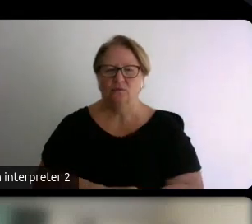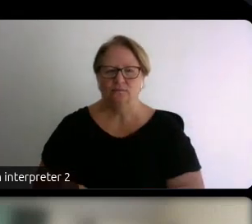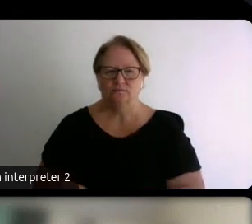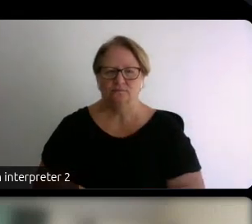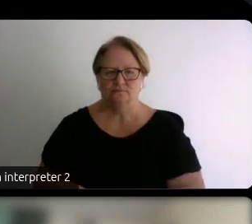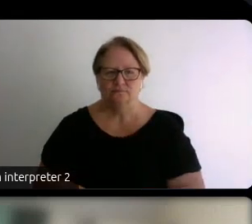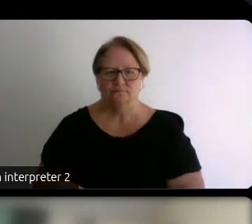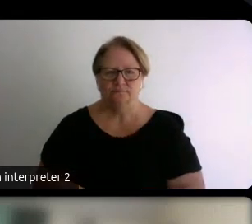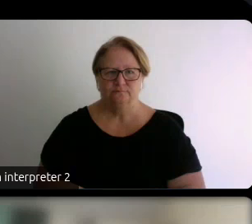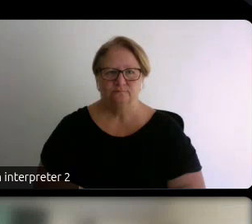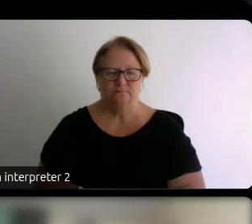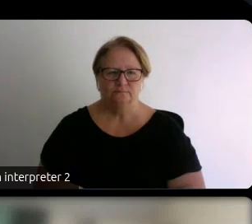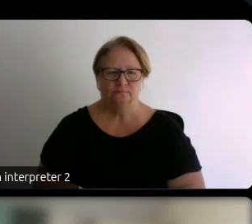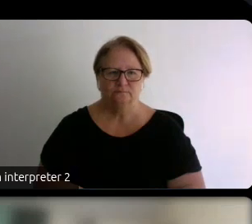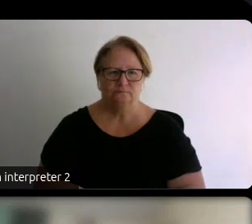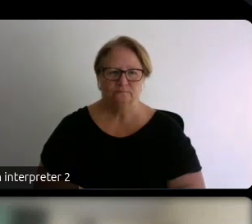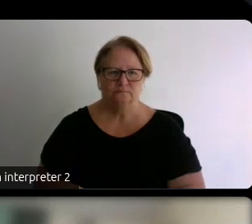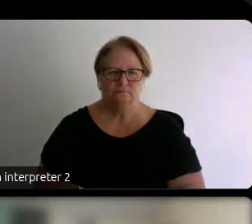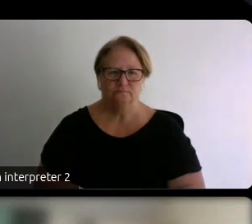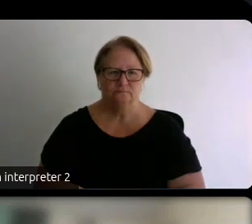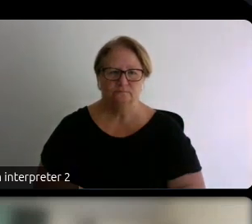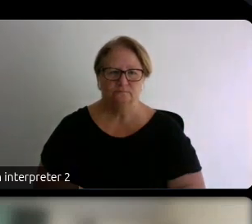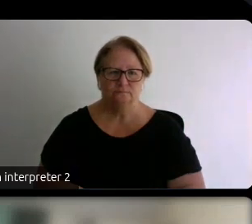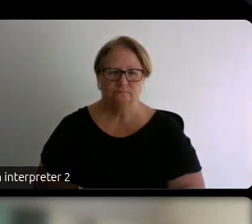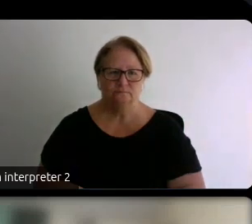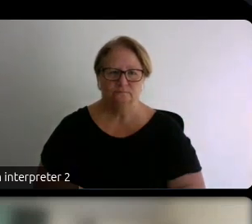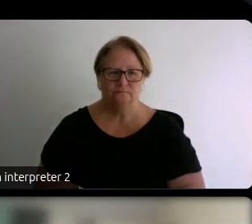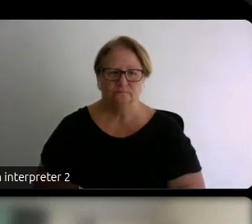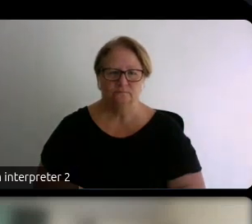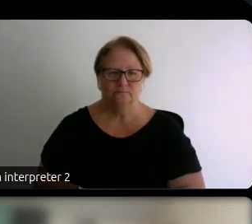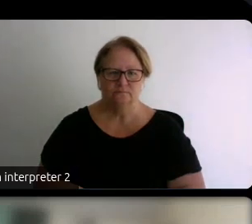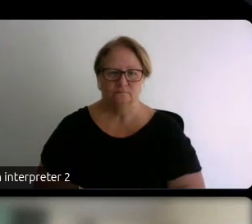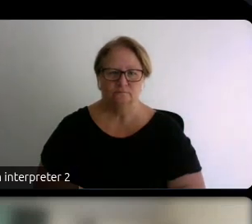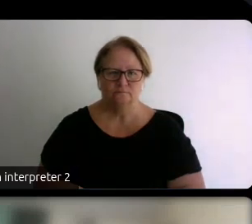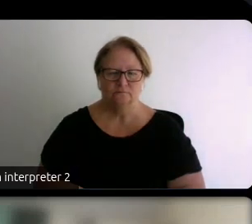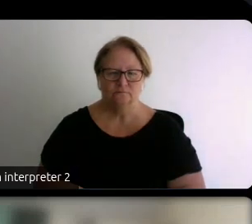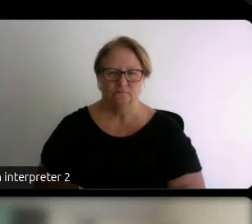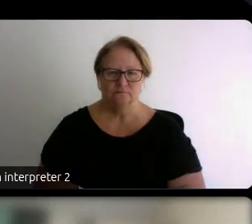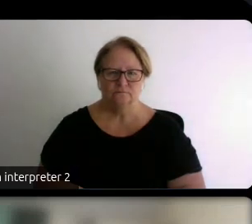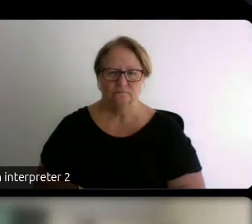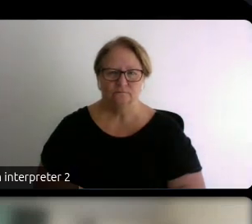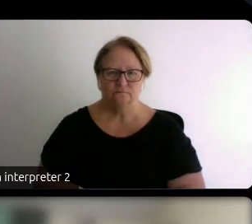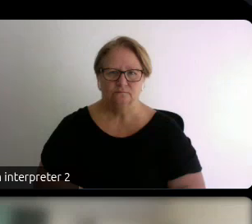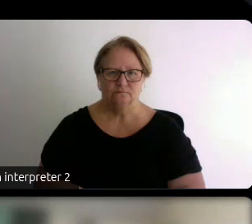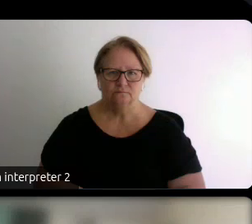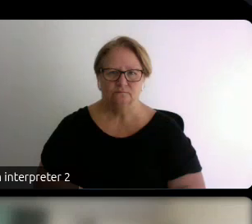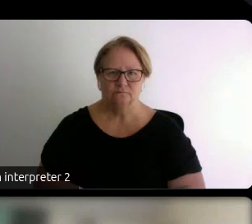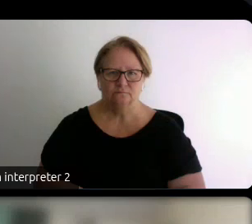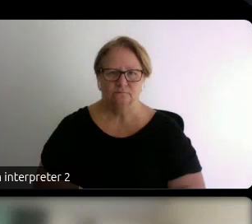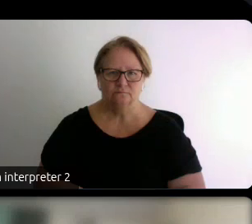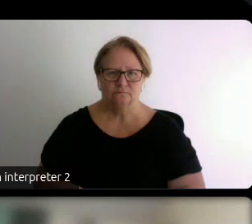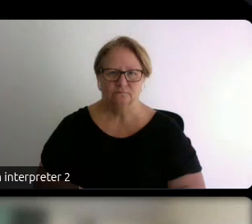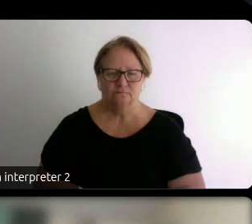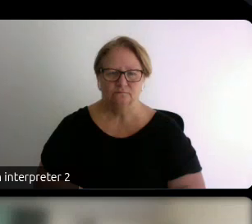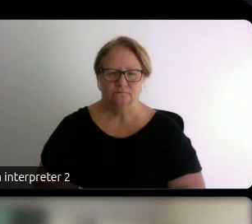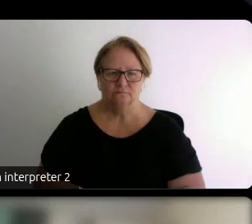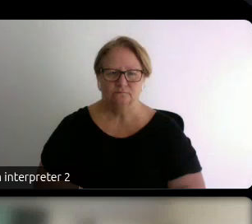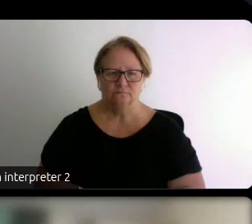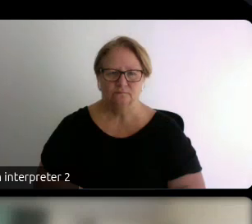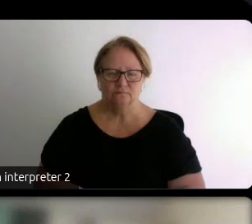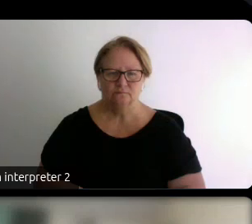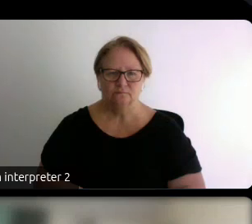Um the other time when um legal will consider um a grant of aid is in in in particularly